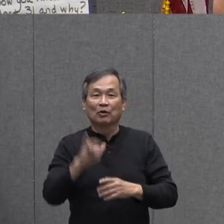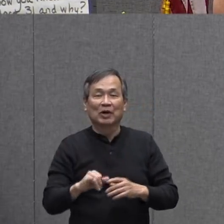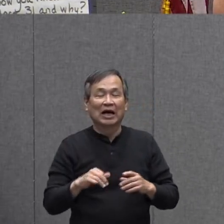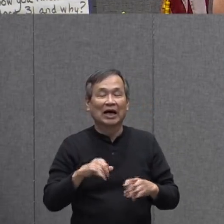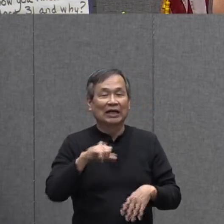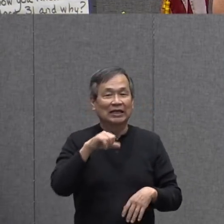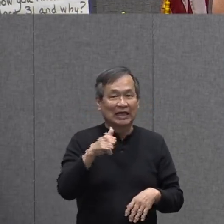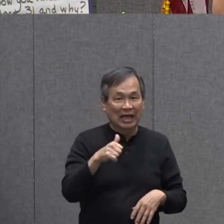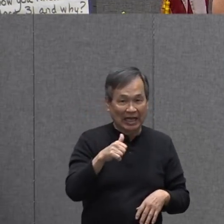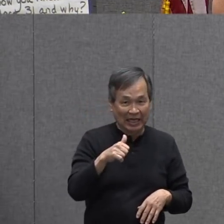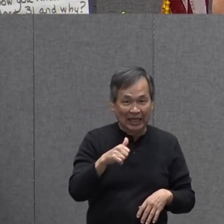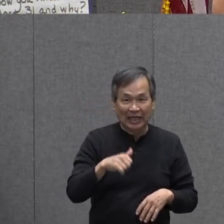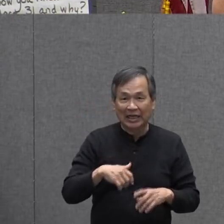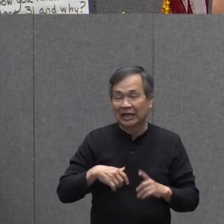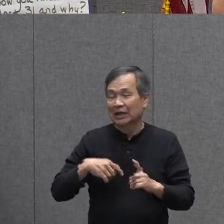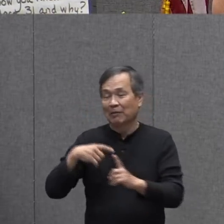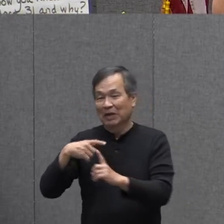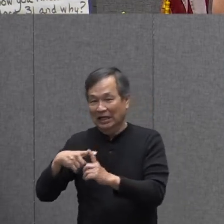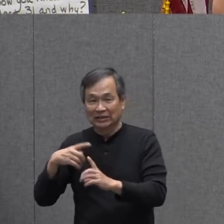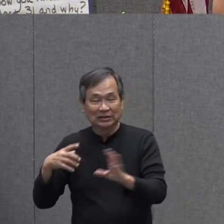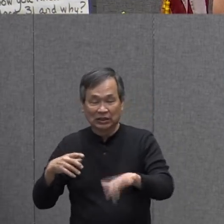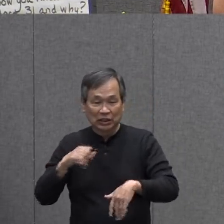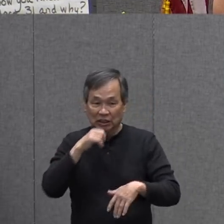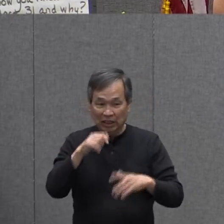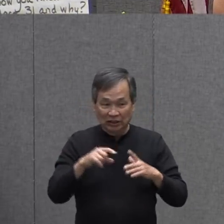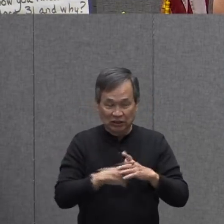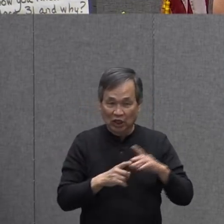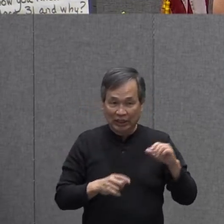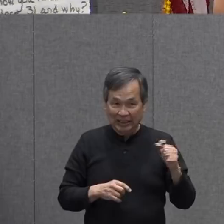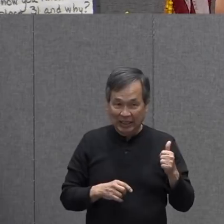You're not starting at 10. You're staring on a different number.